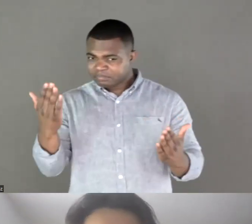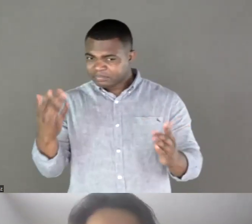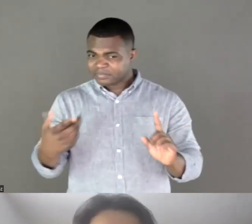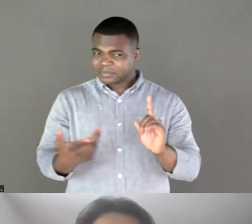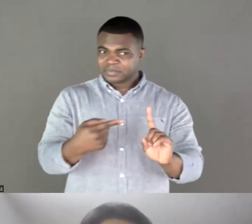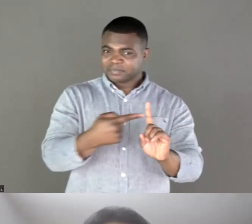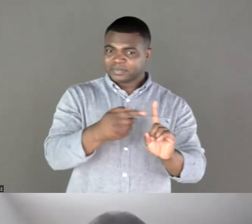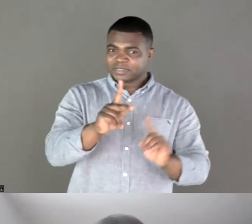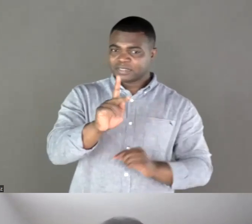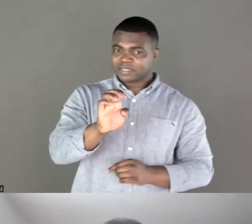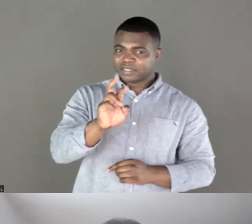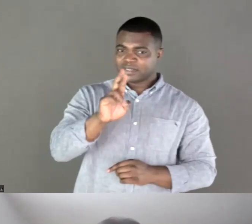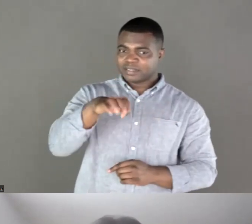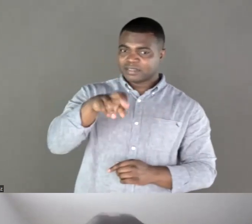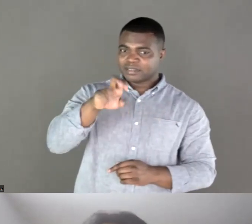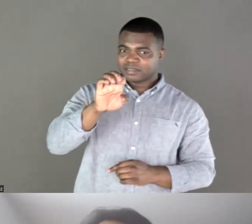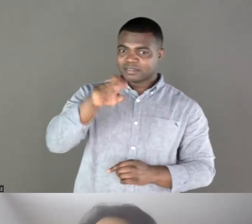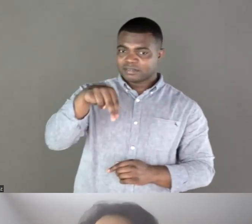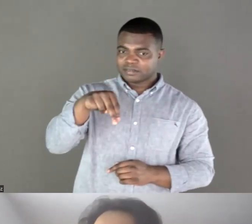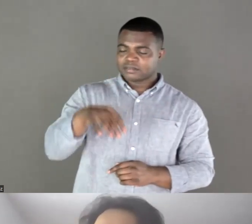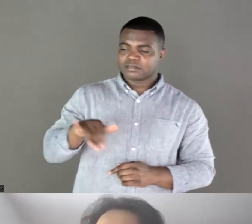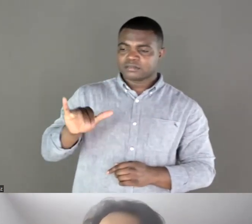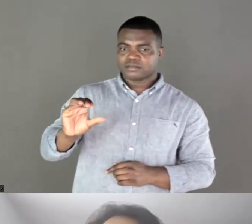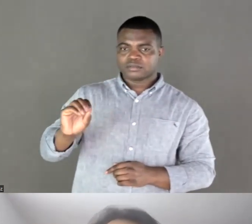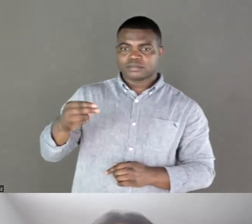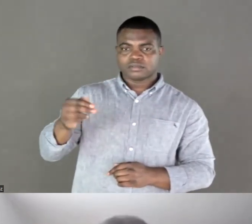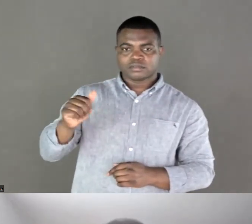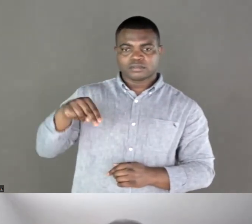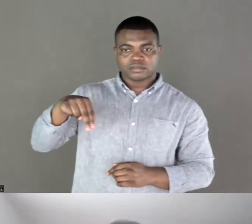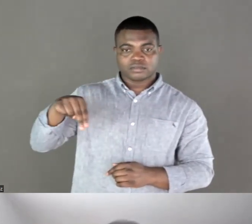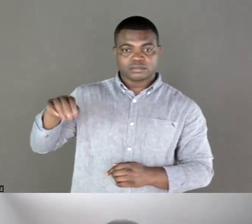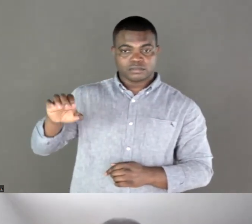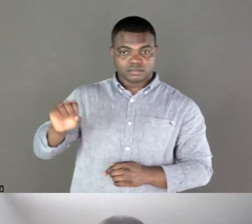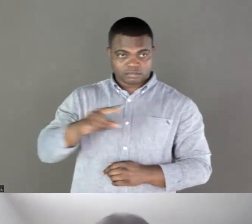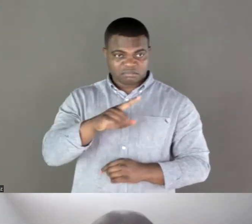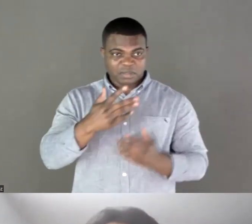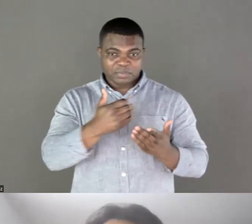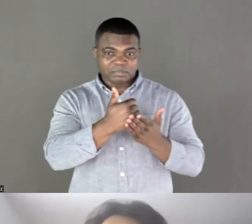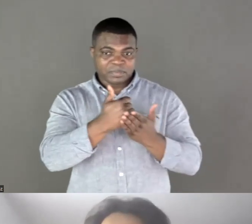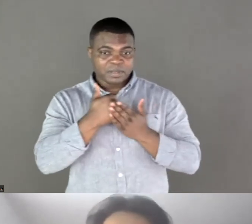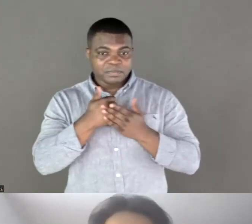Yes, absolutely. Thank you, Rosa. You're on. Hello, everyone. So I'm Christian Marino, I'm one